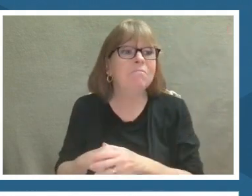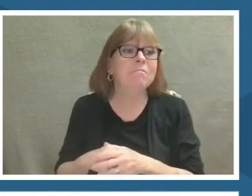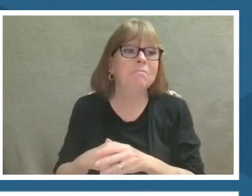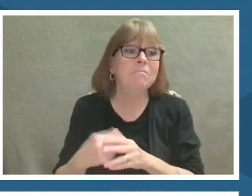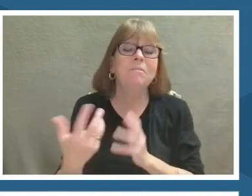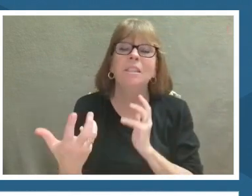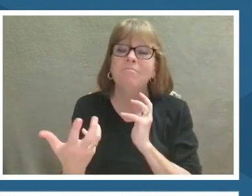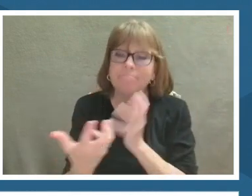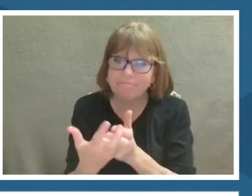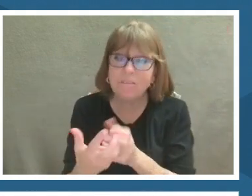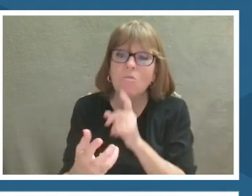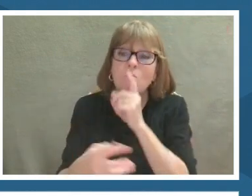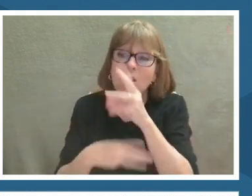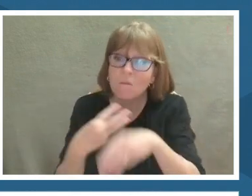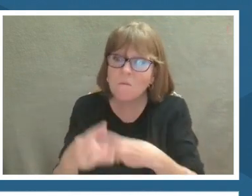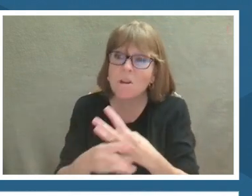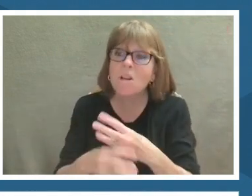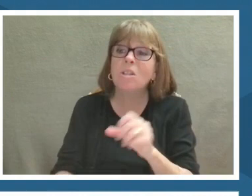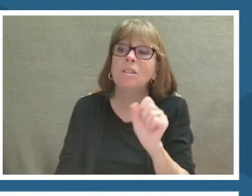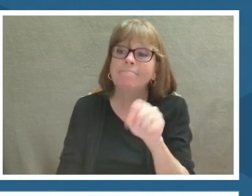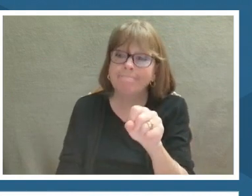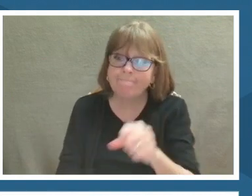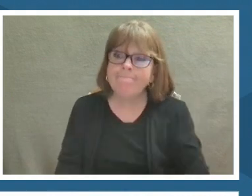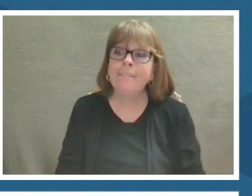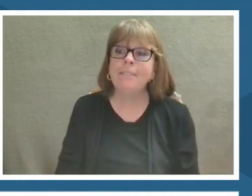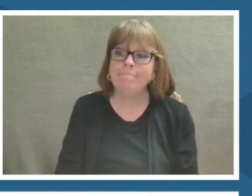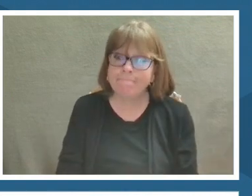yeah i like i like these